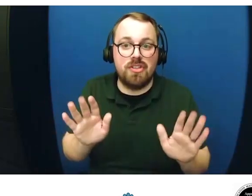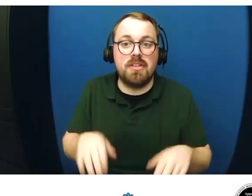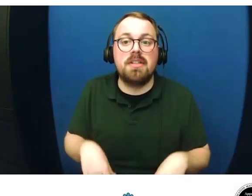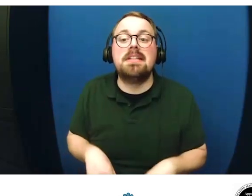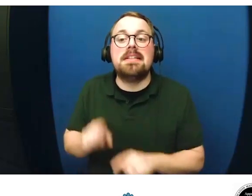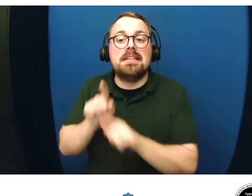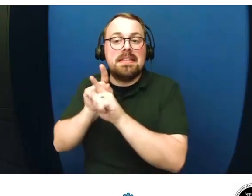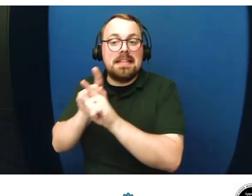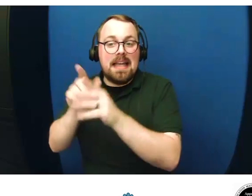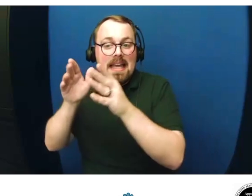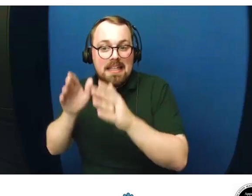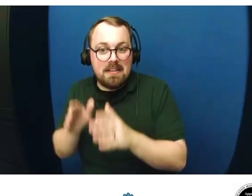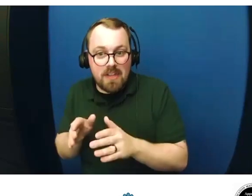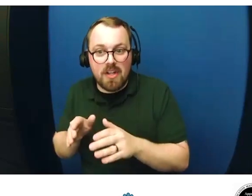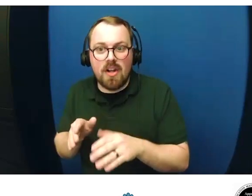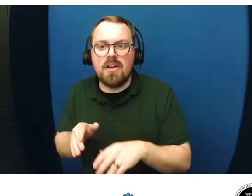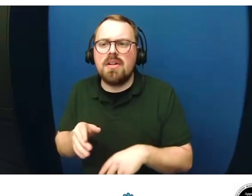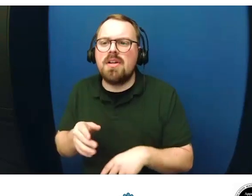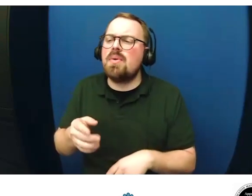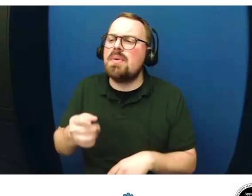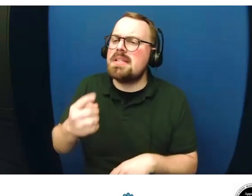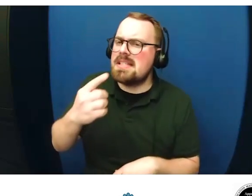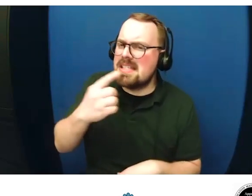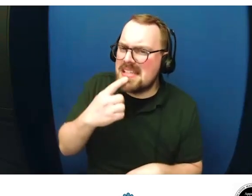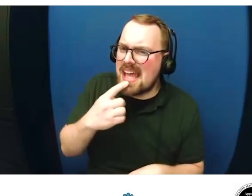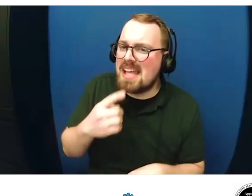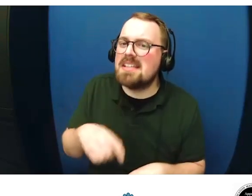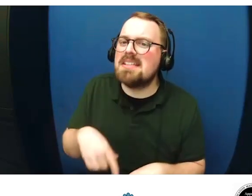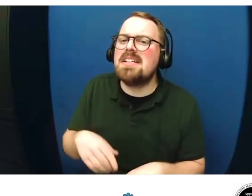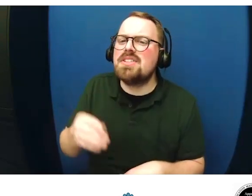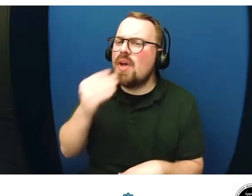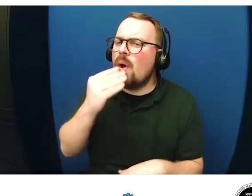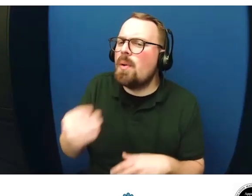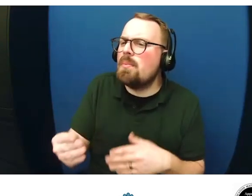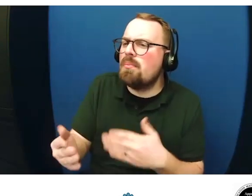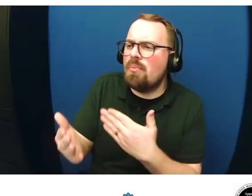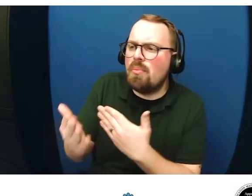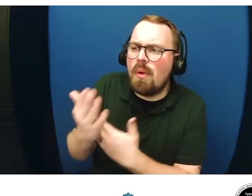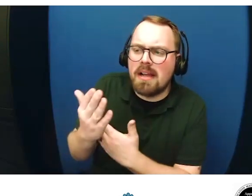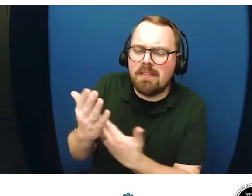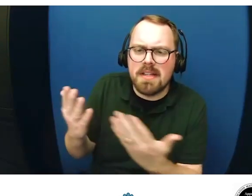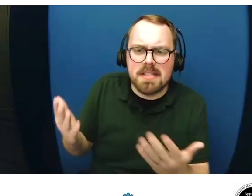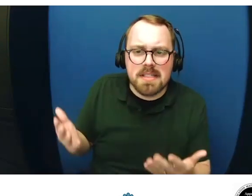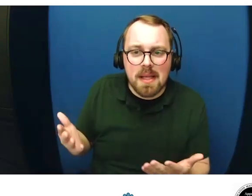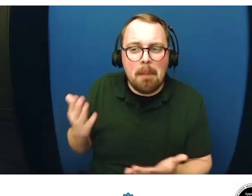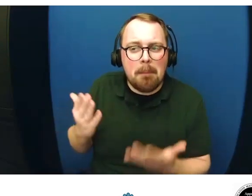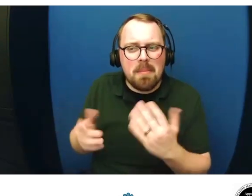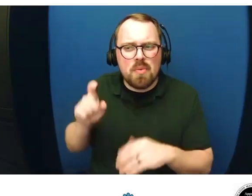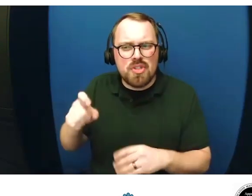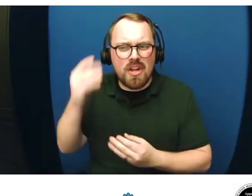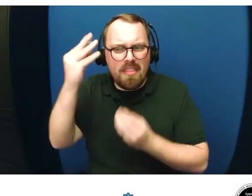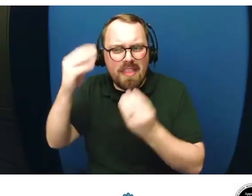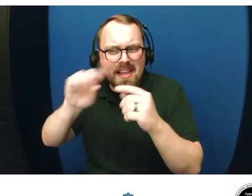The Intervener, on the other hand, might say, "Um, it's breakfast, so maybe we should think about